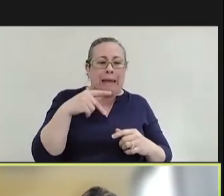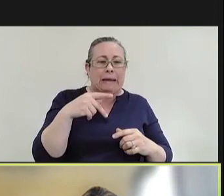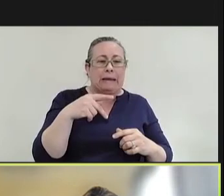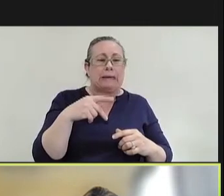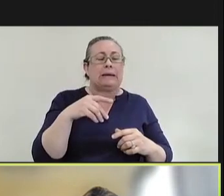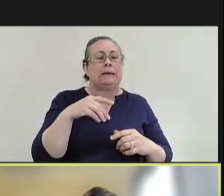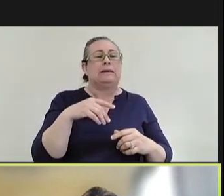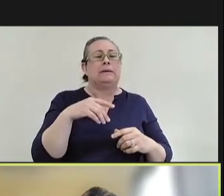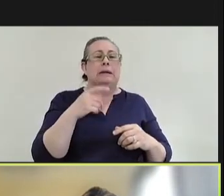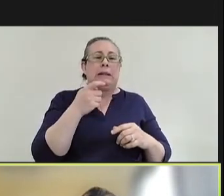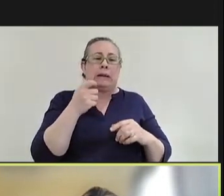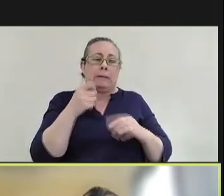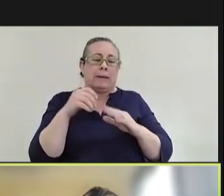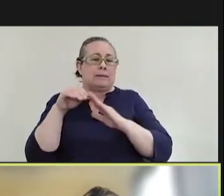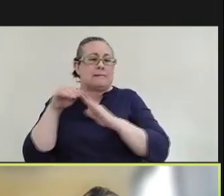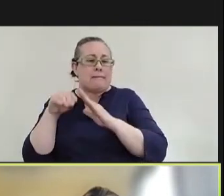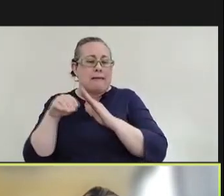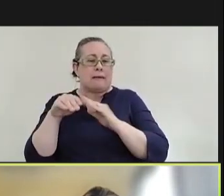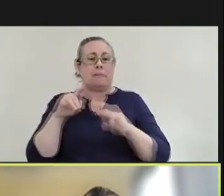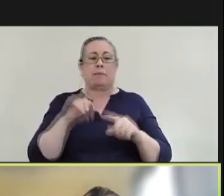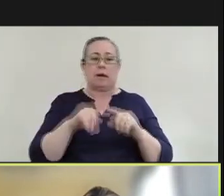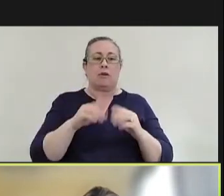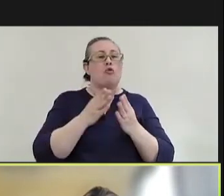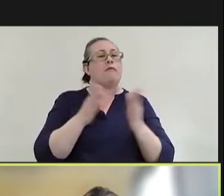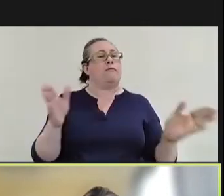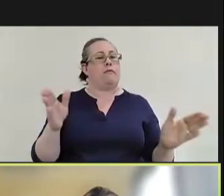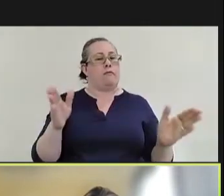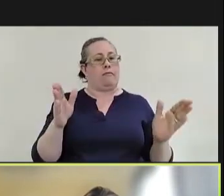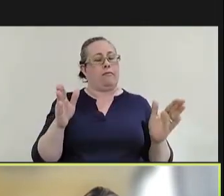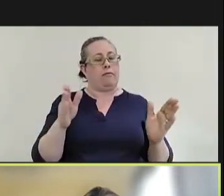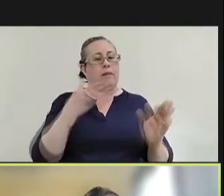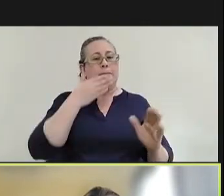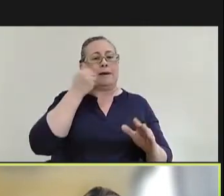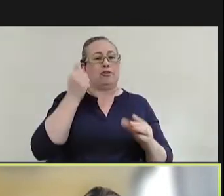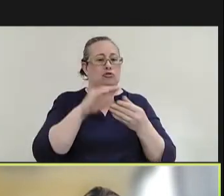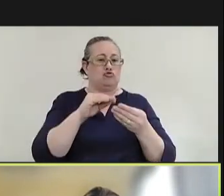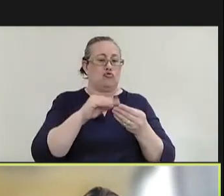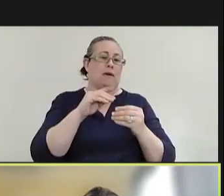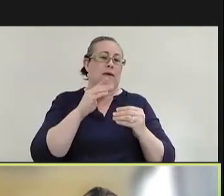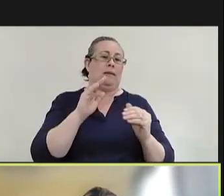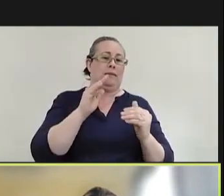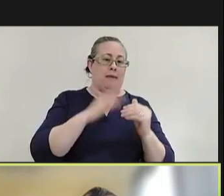but overall, it seems to be a better story for pneumococcal than some others.